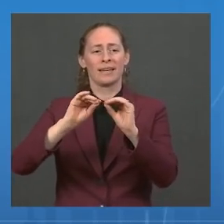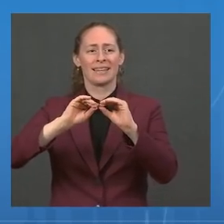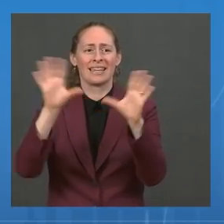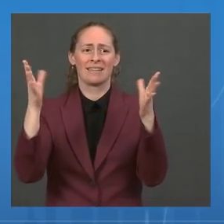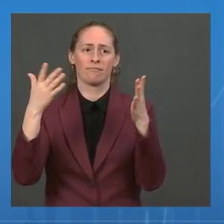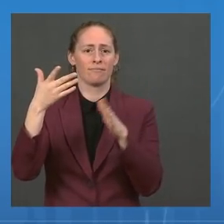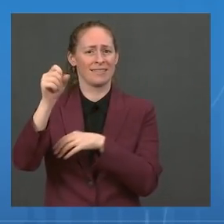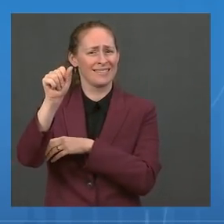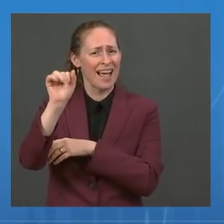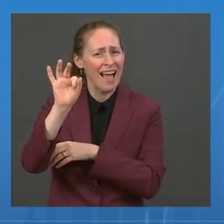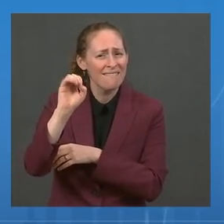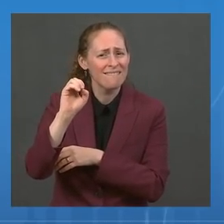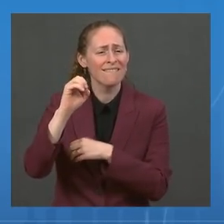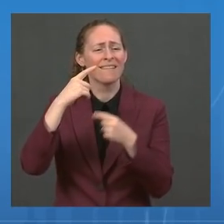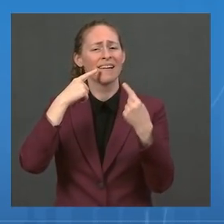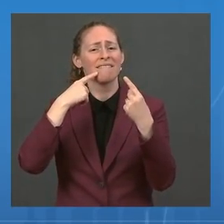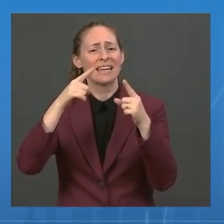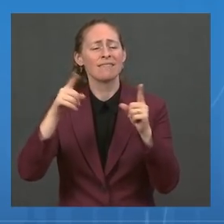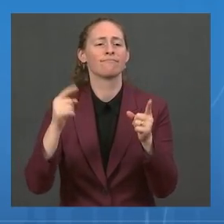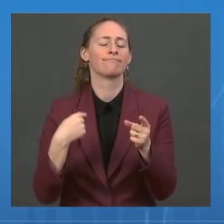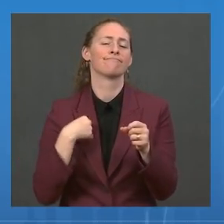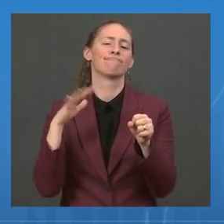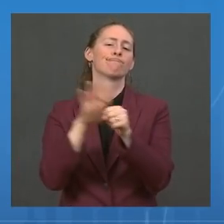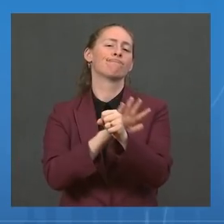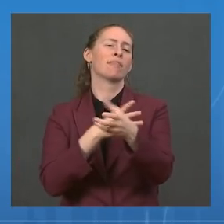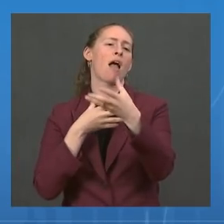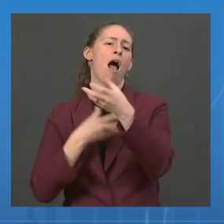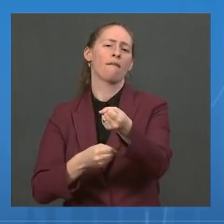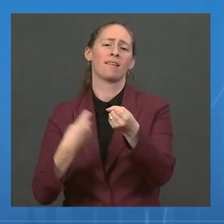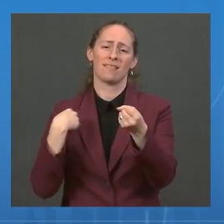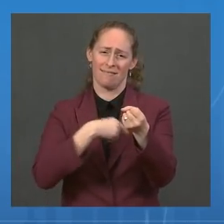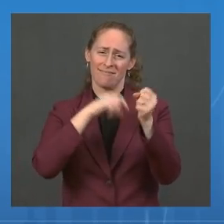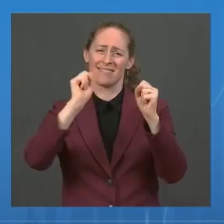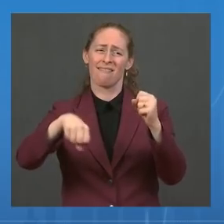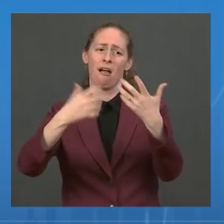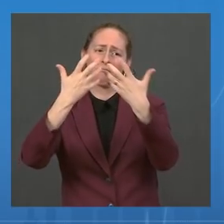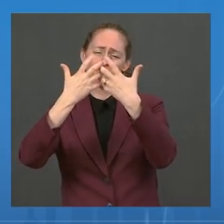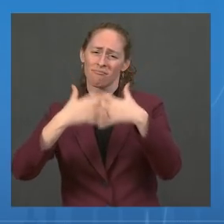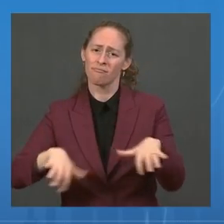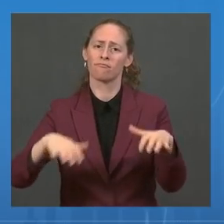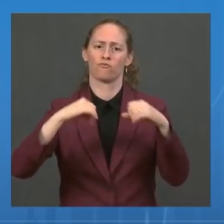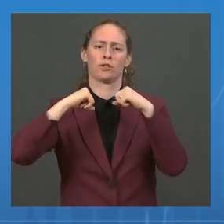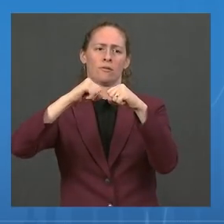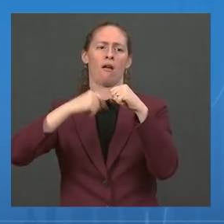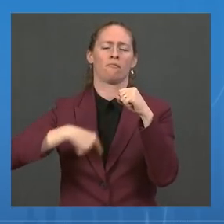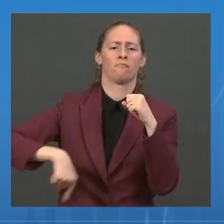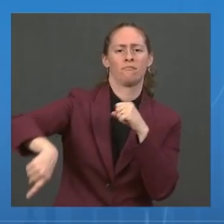And I am confident that we can come together and protect ourselves and our communities from COVID-19.